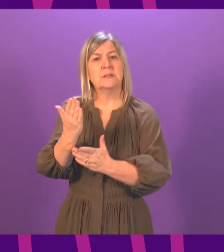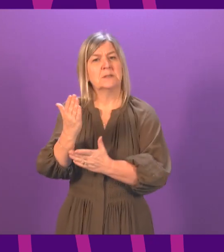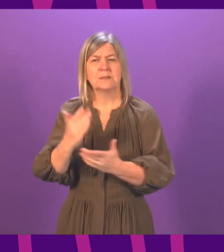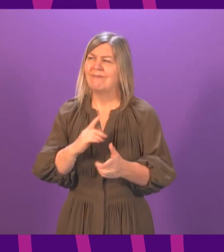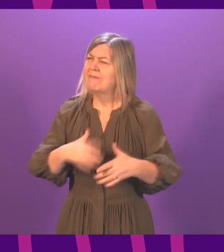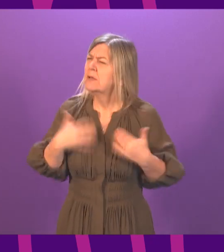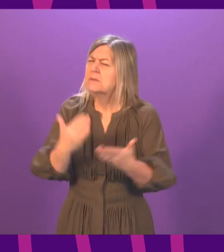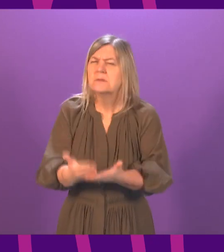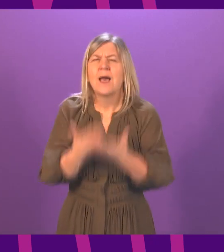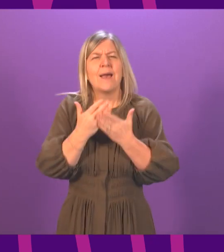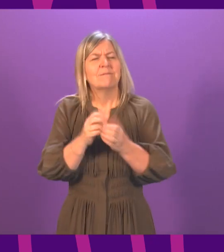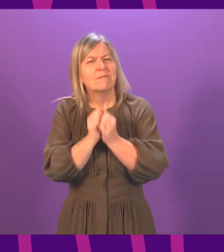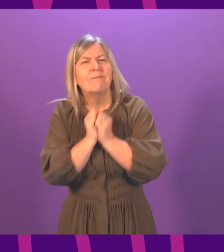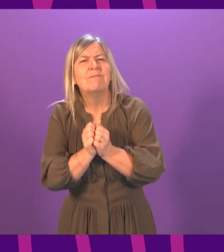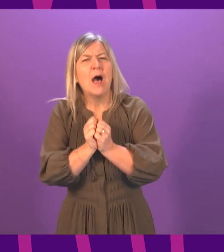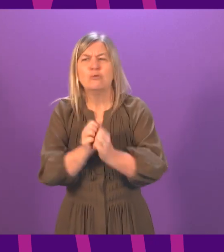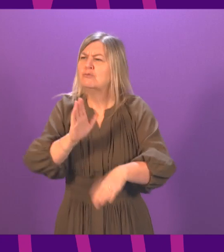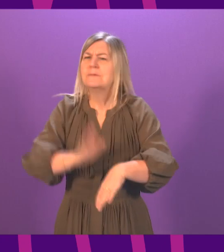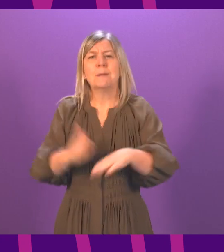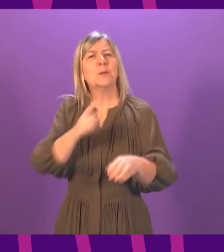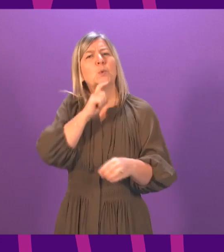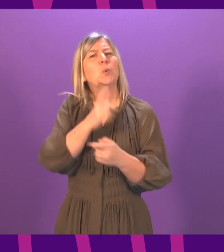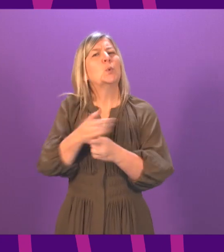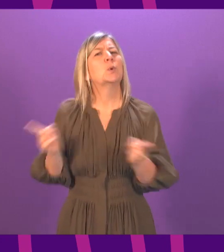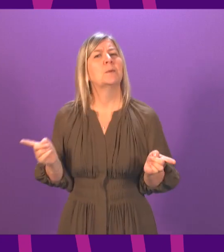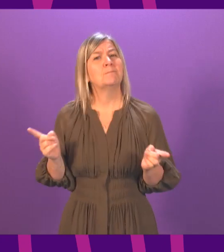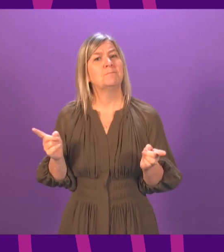who they are, and I, as First Minister, as leader of the Scottish National Party